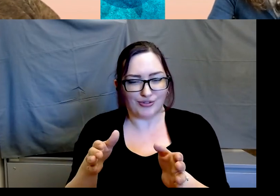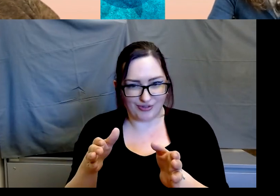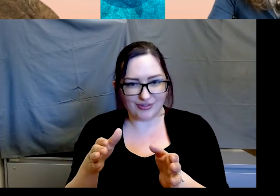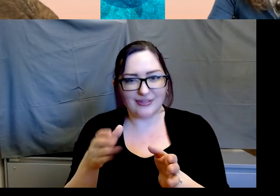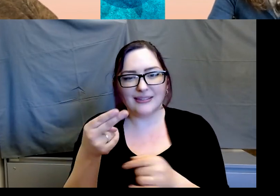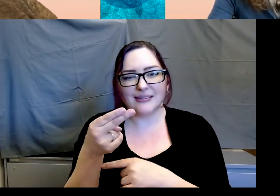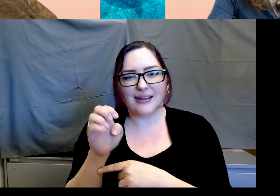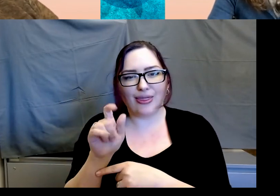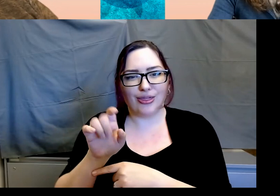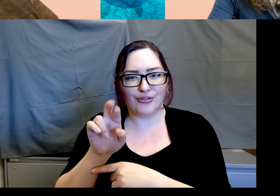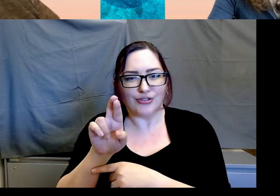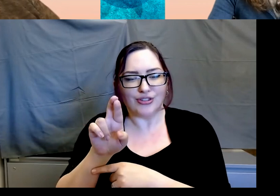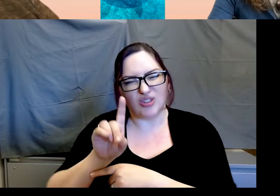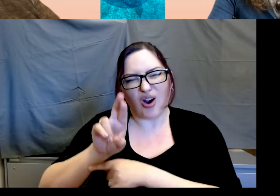who's going to introduce our first speaker.